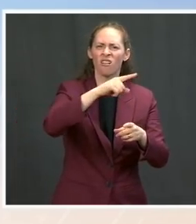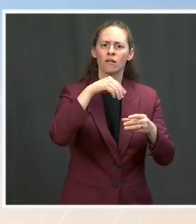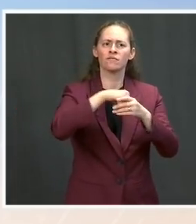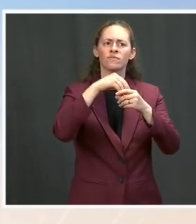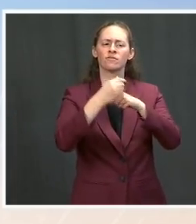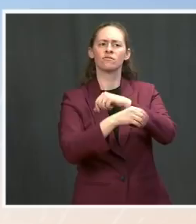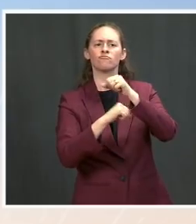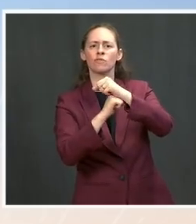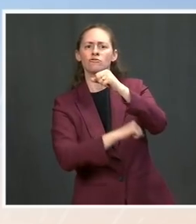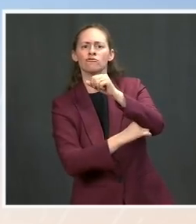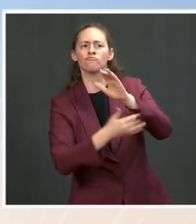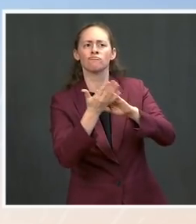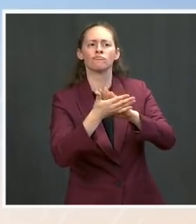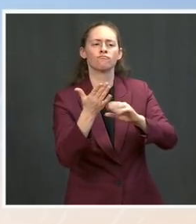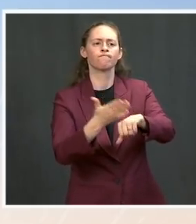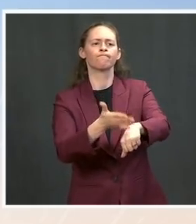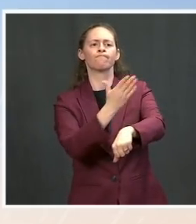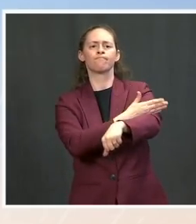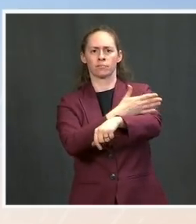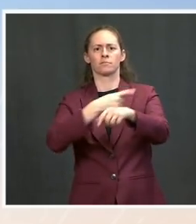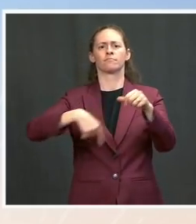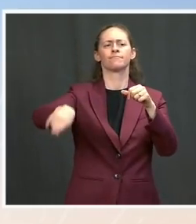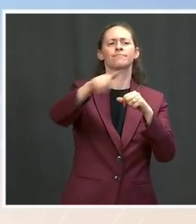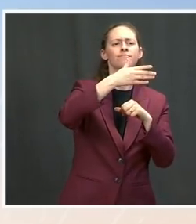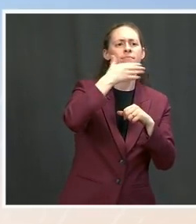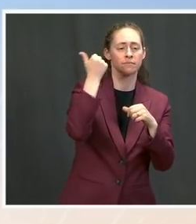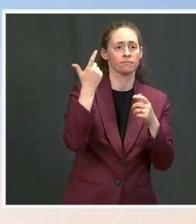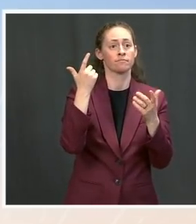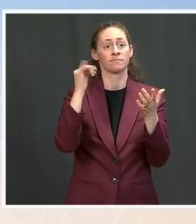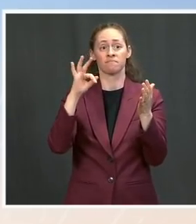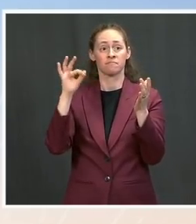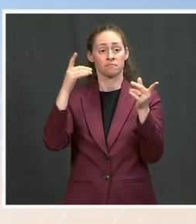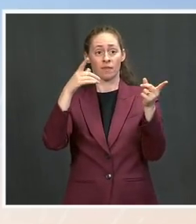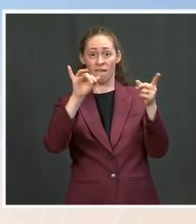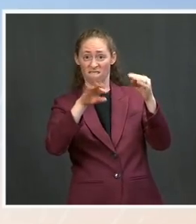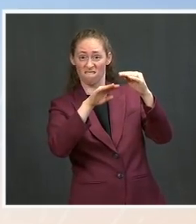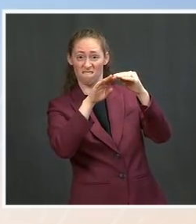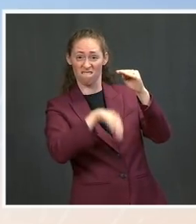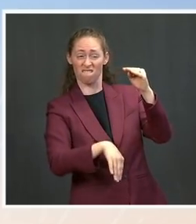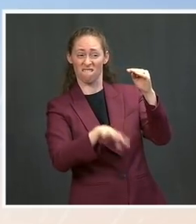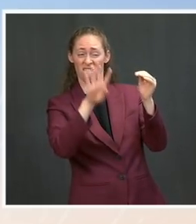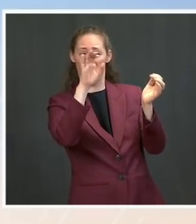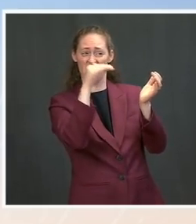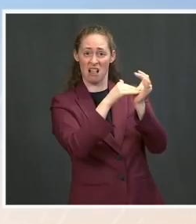that don't raise taxes on people making less than $400,000 a year that will help pay for this, we're quite open to them.